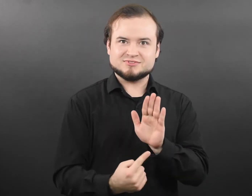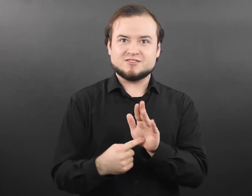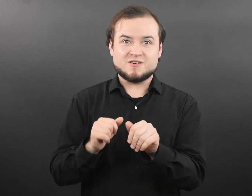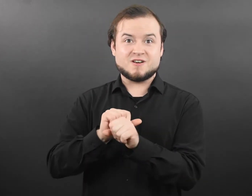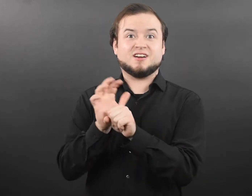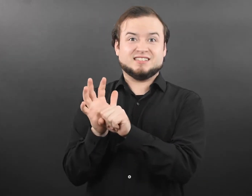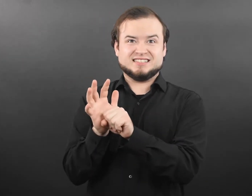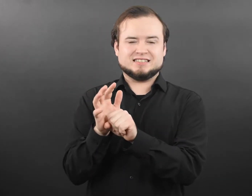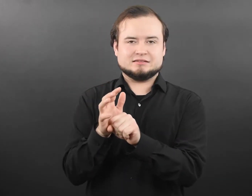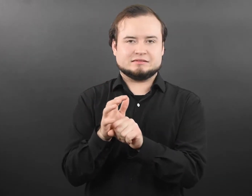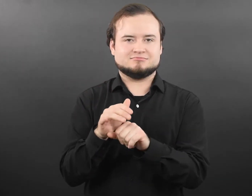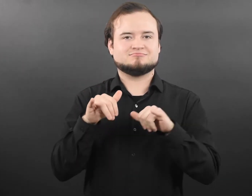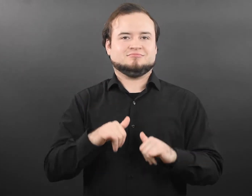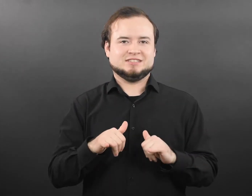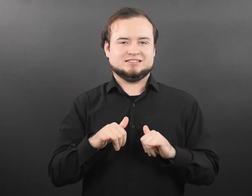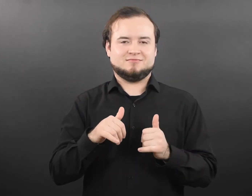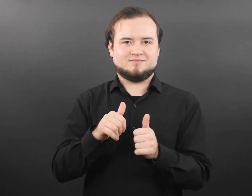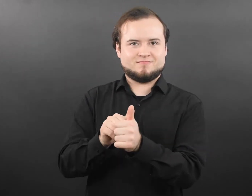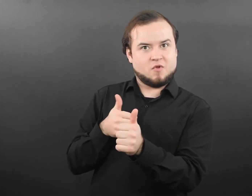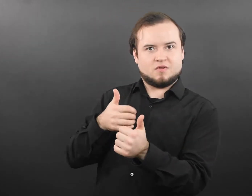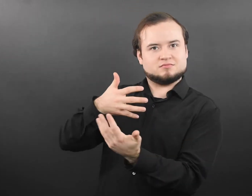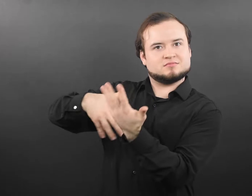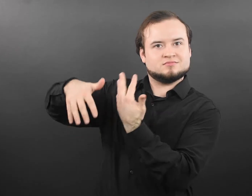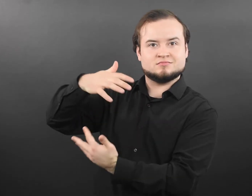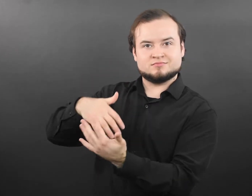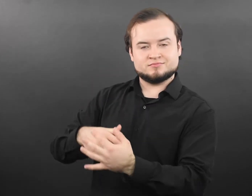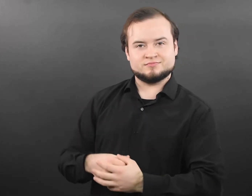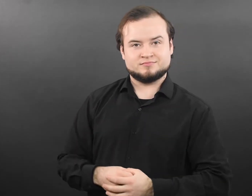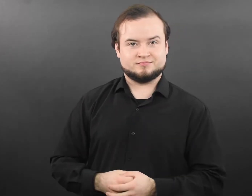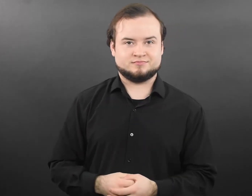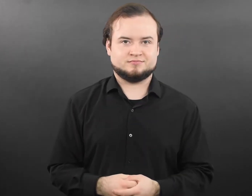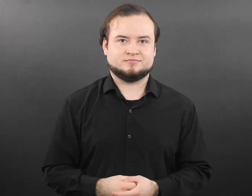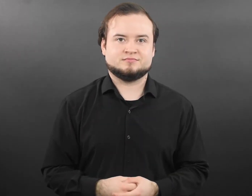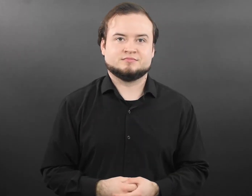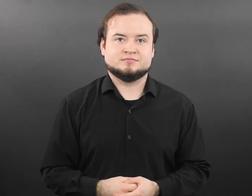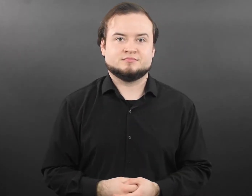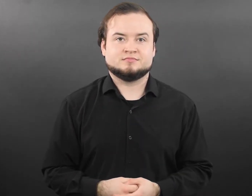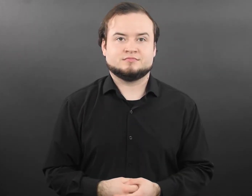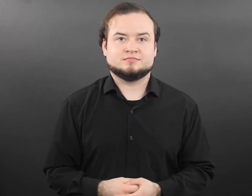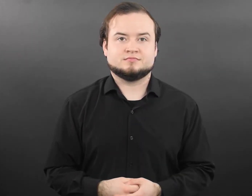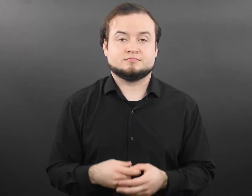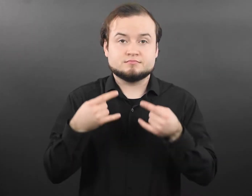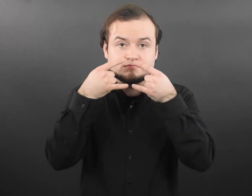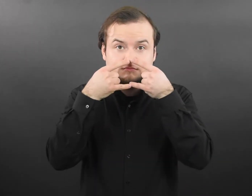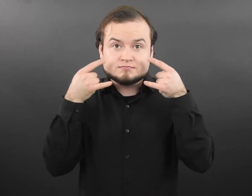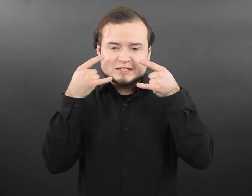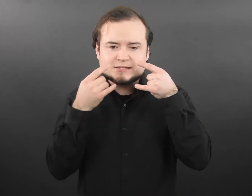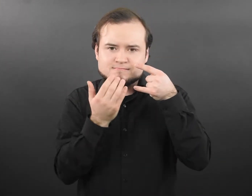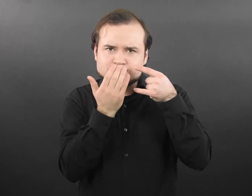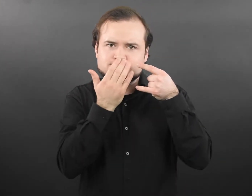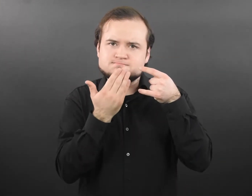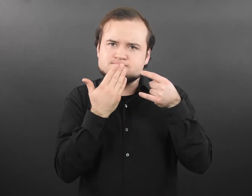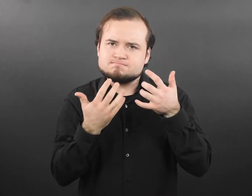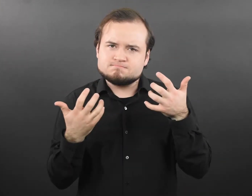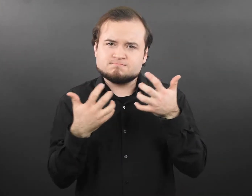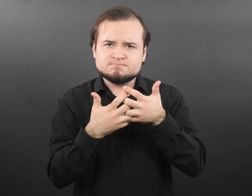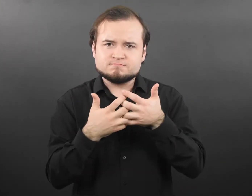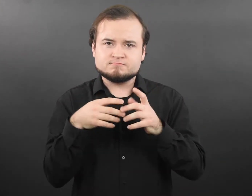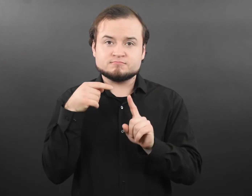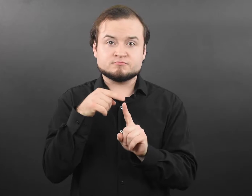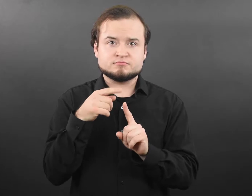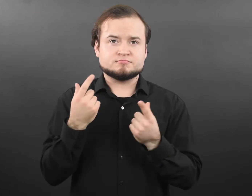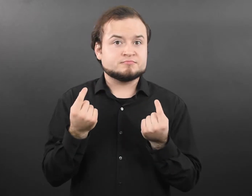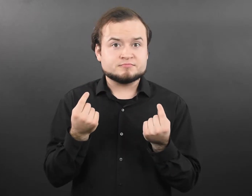symptoms of the virus.